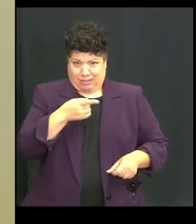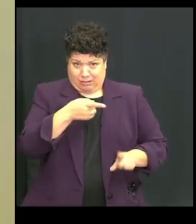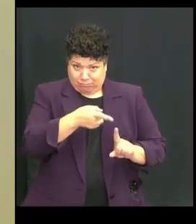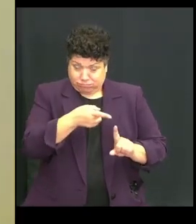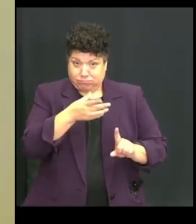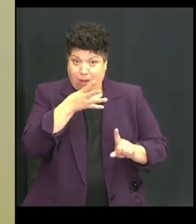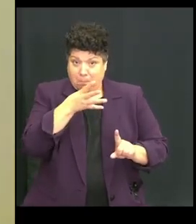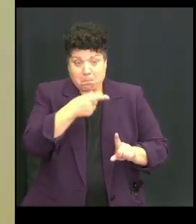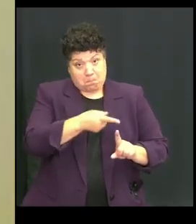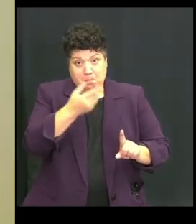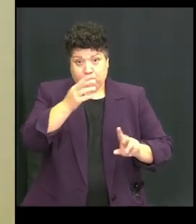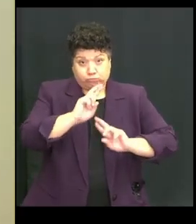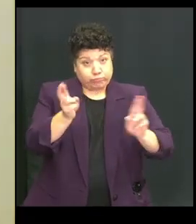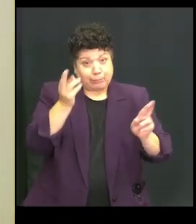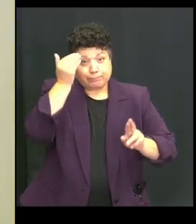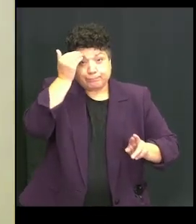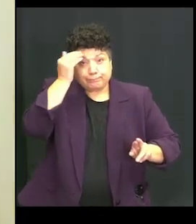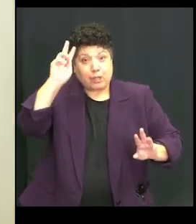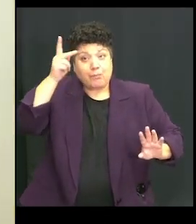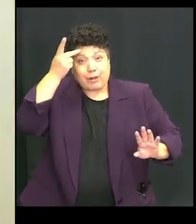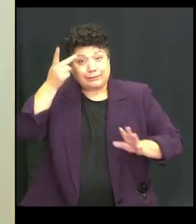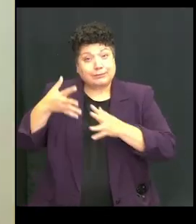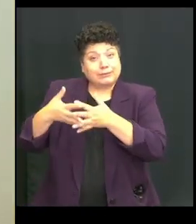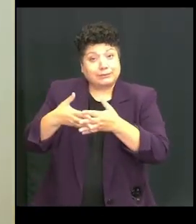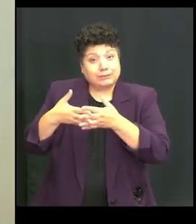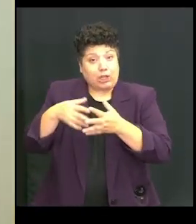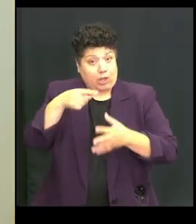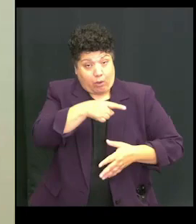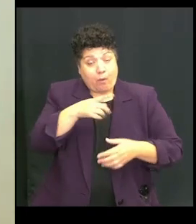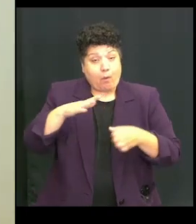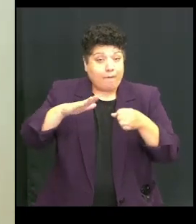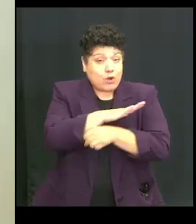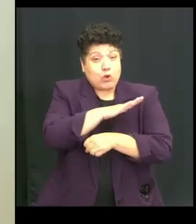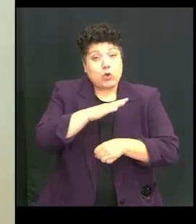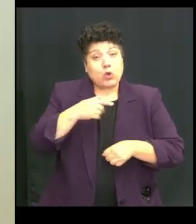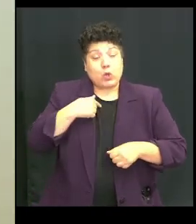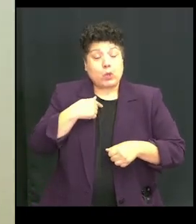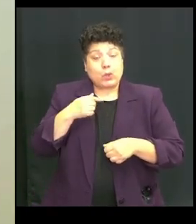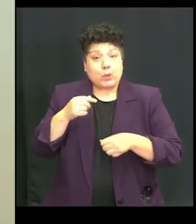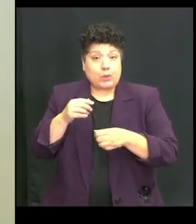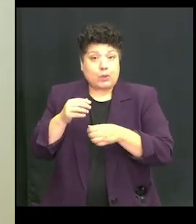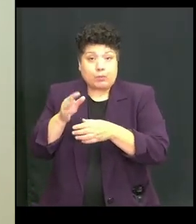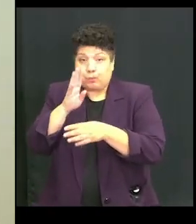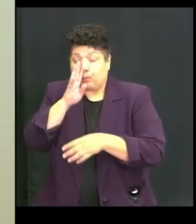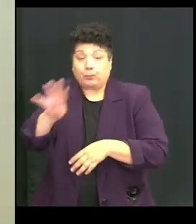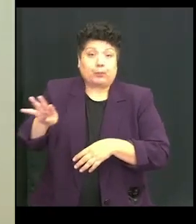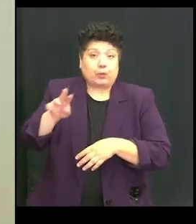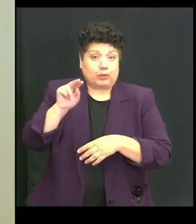And she's not totally uninterested politically and she's a very intelligent person,